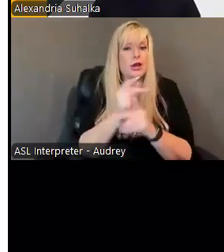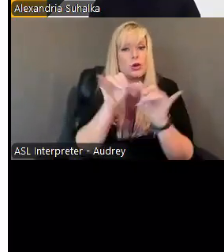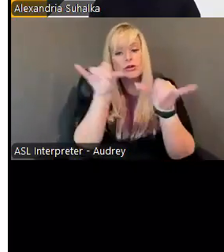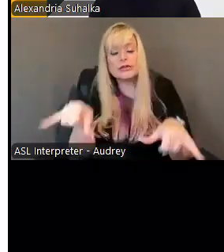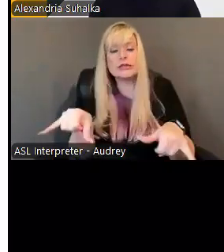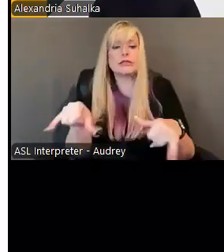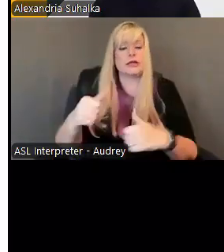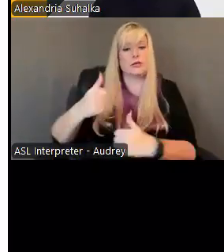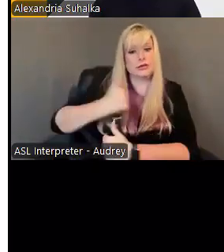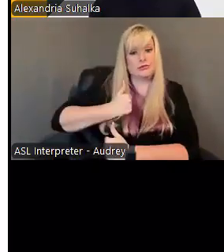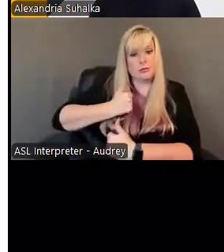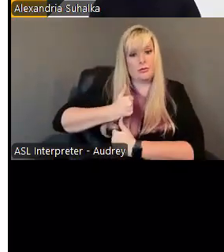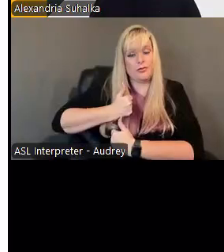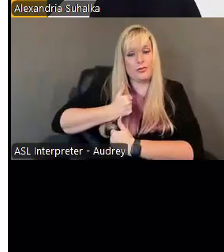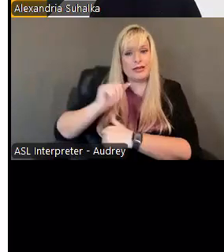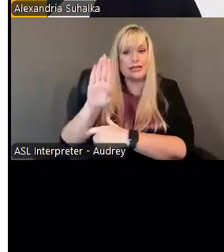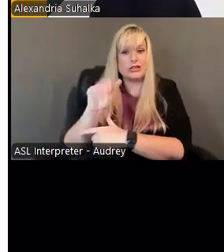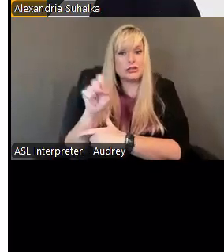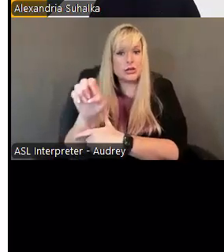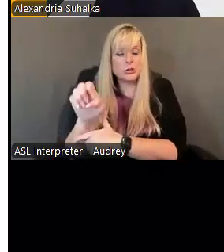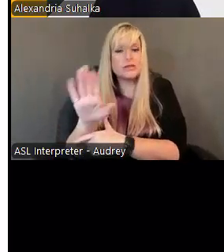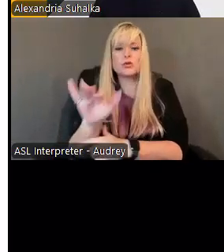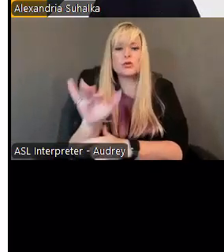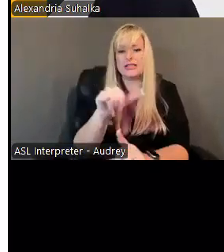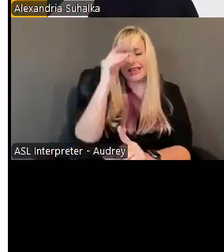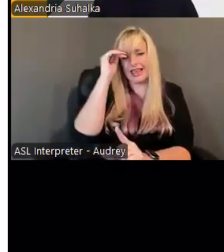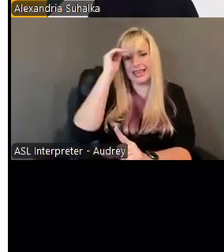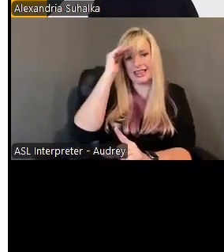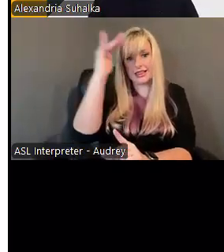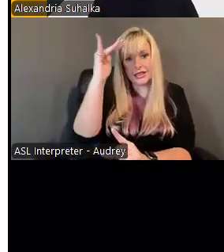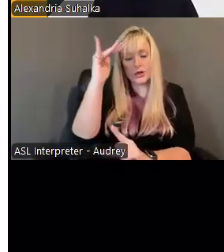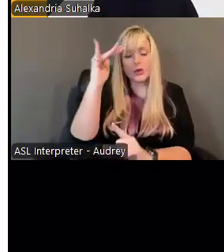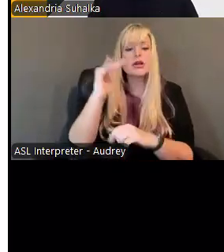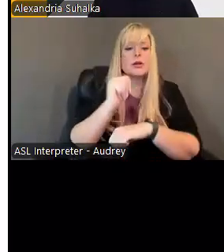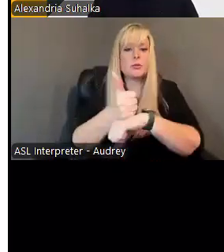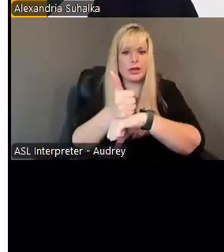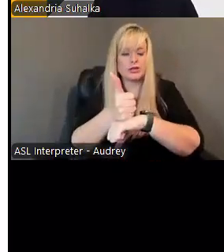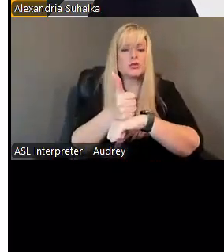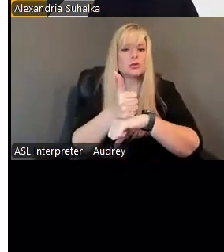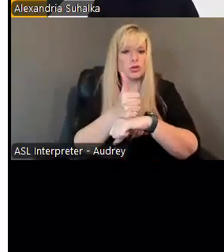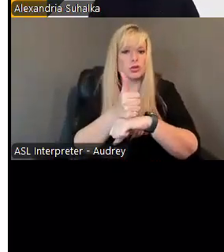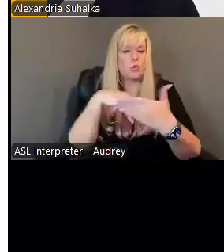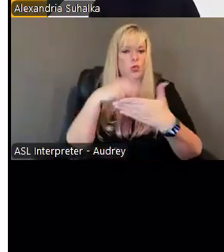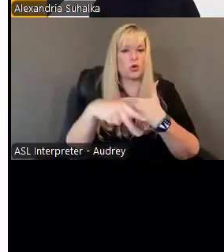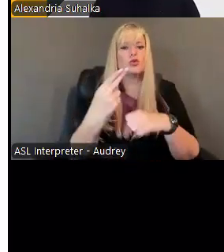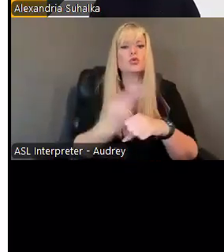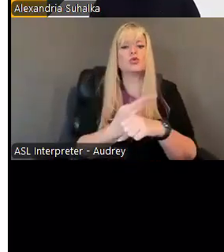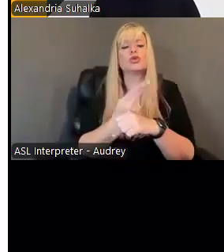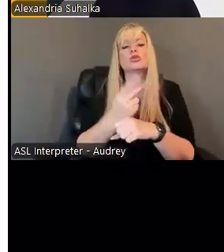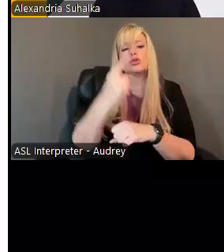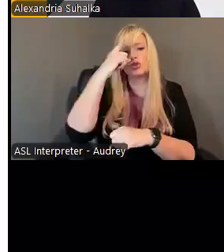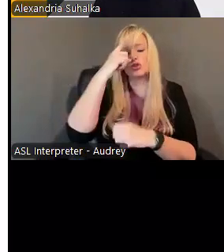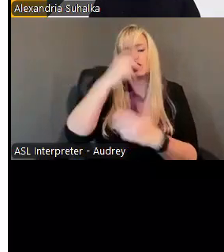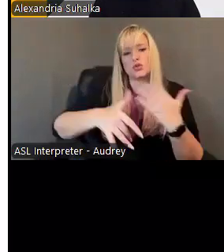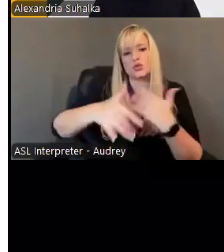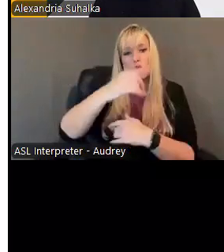is a theory-based program, which uses cognitive, social, cognitive theory and health belief model,